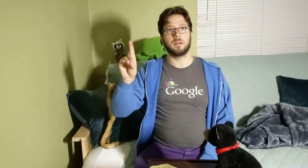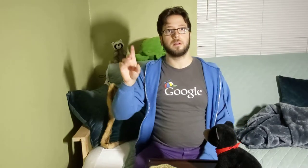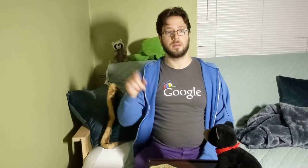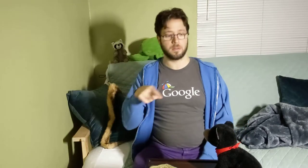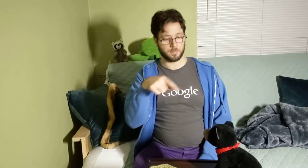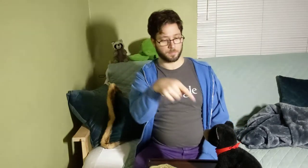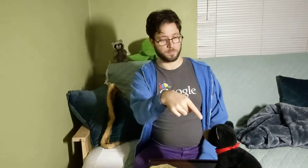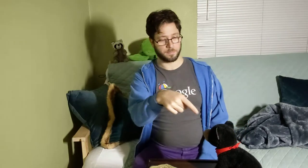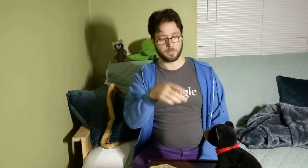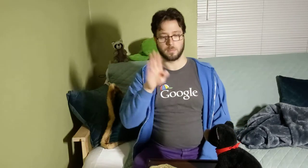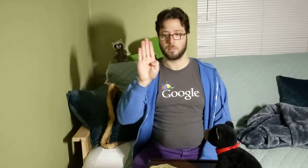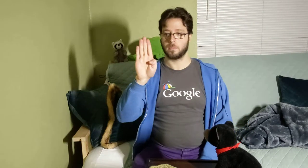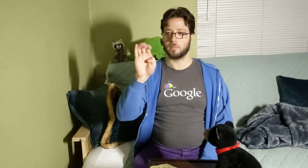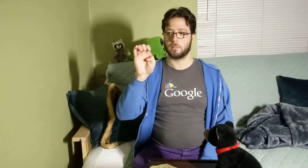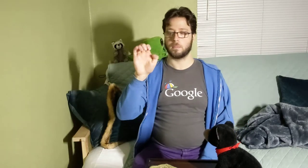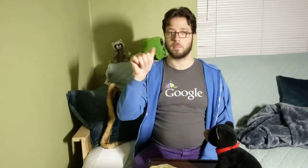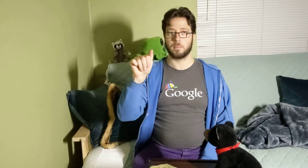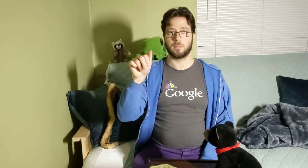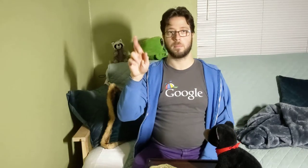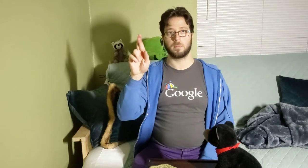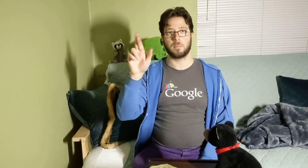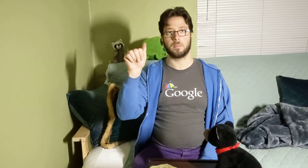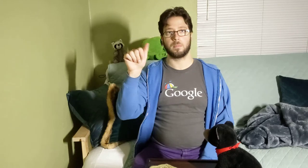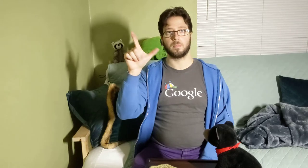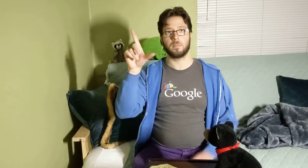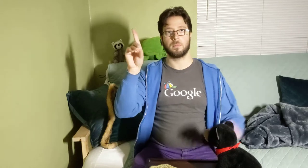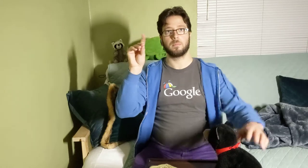IX-bearaldo B-E-A-R-A-L-D-O